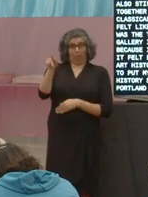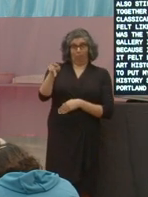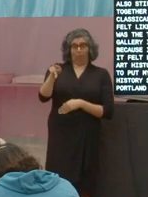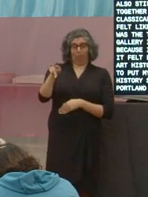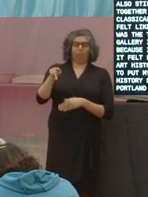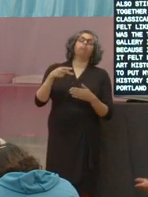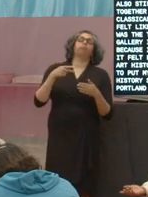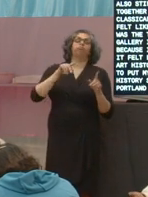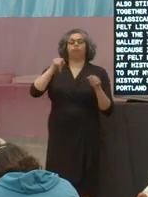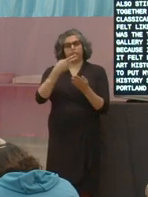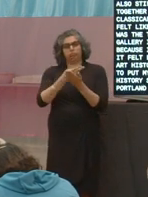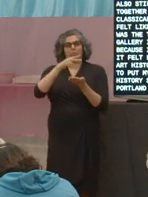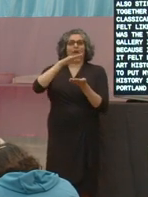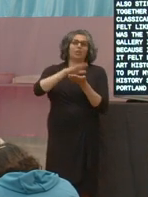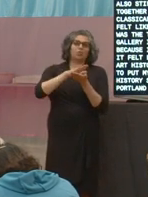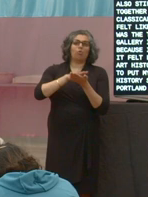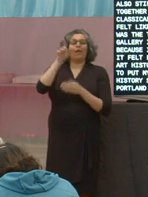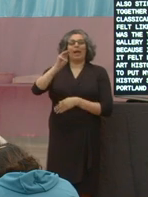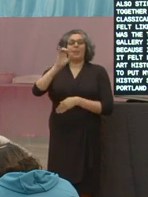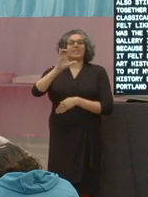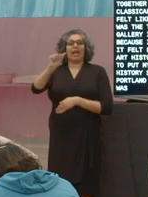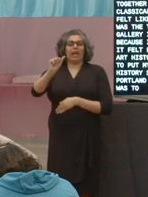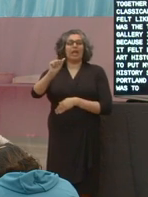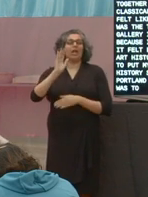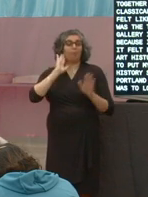school at PNCA, my focus was the weekend performance in the